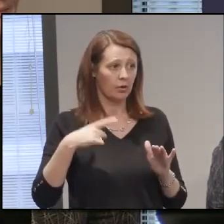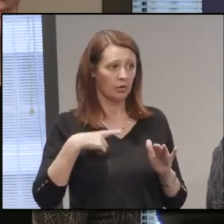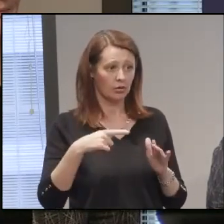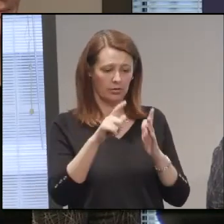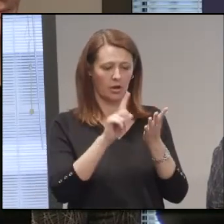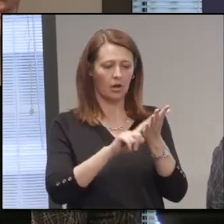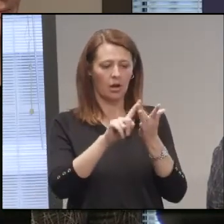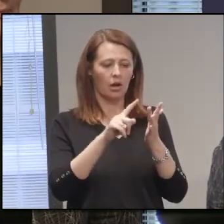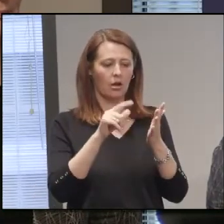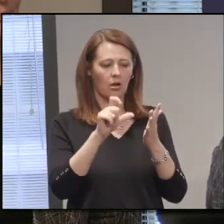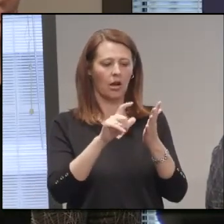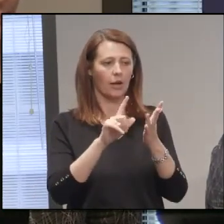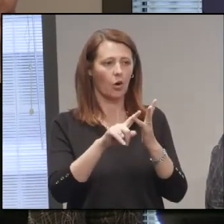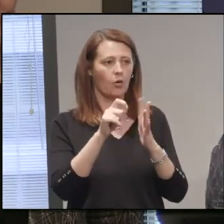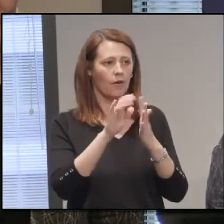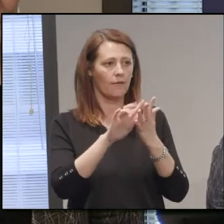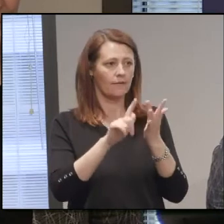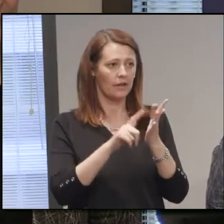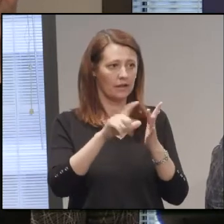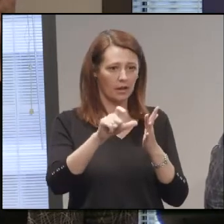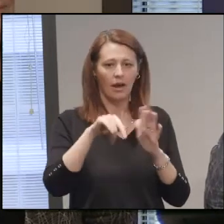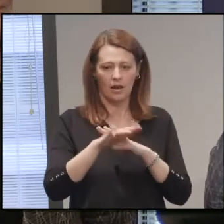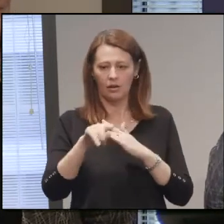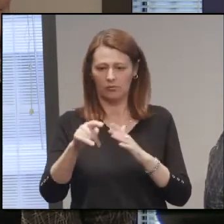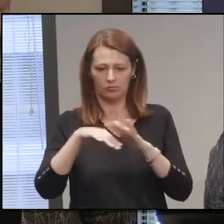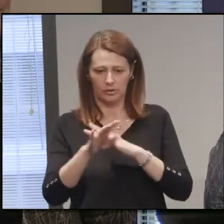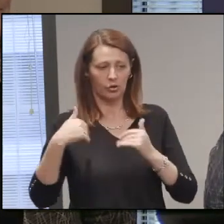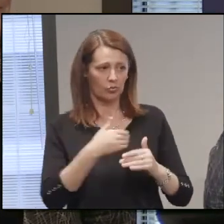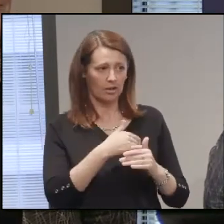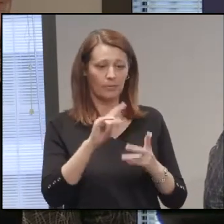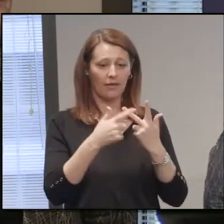in breast milk, however the other benefits your children got from the breast milk will certainly